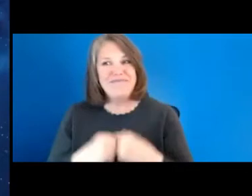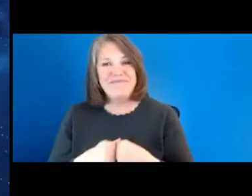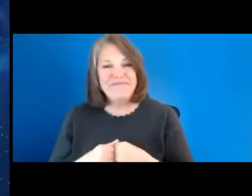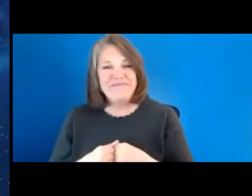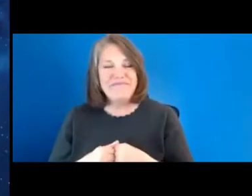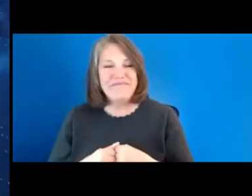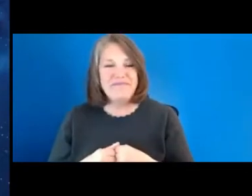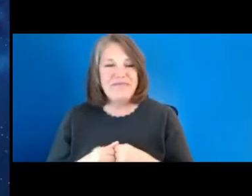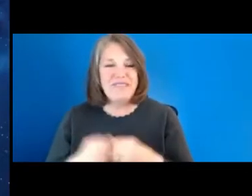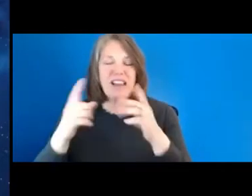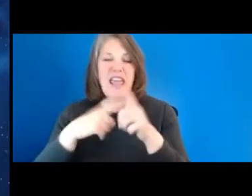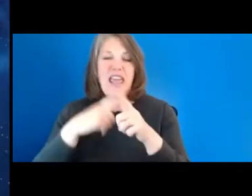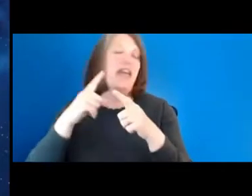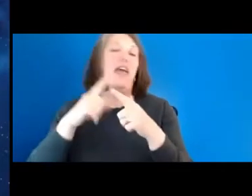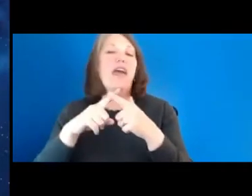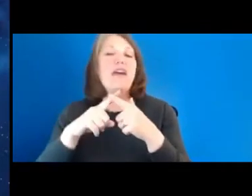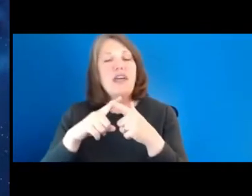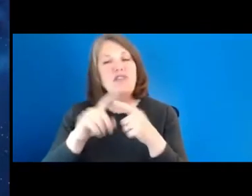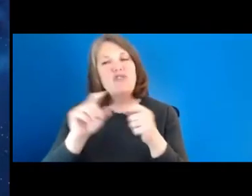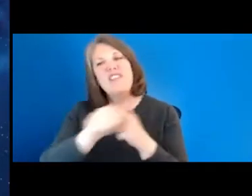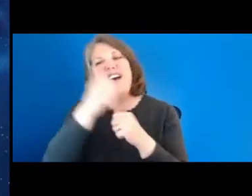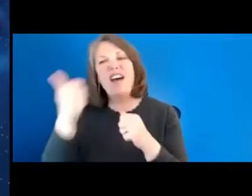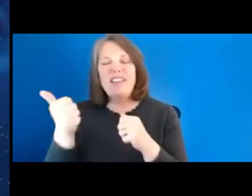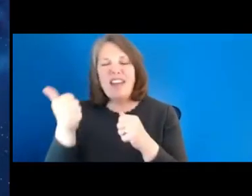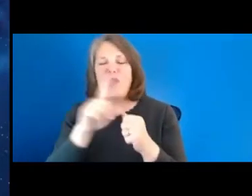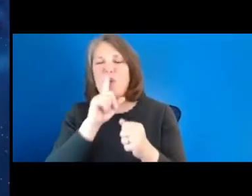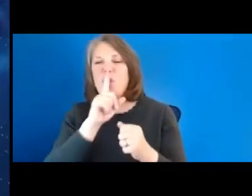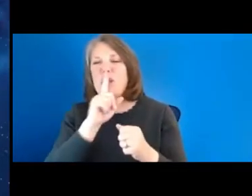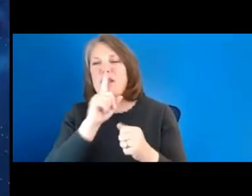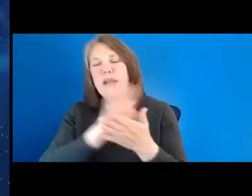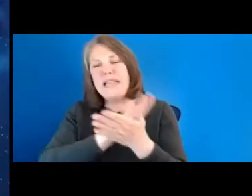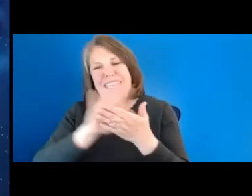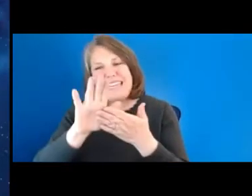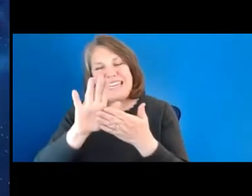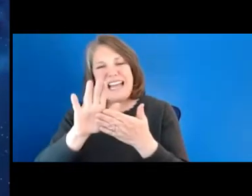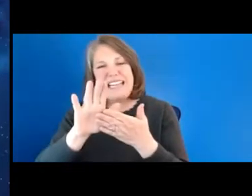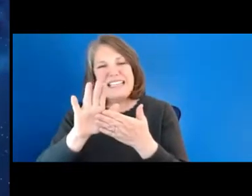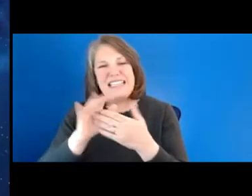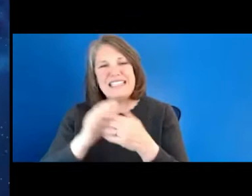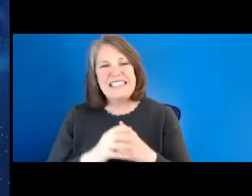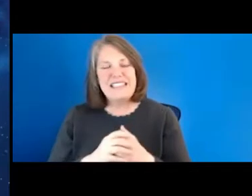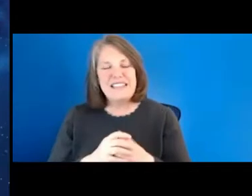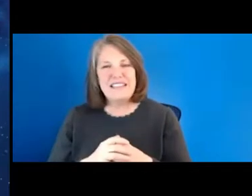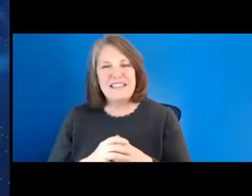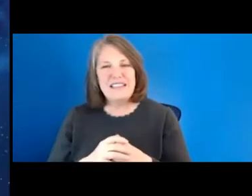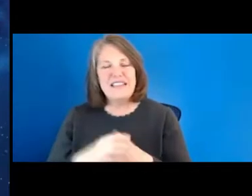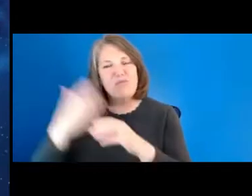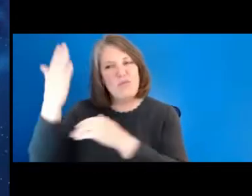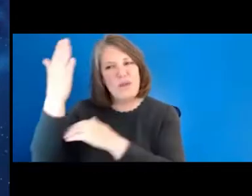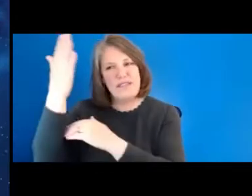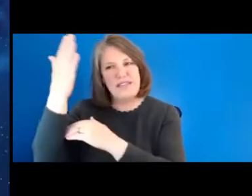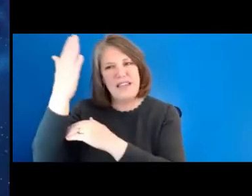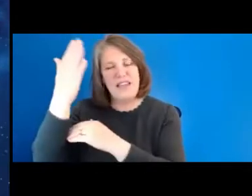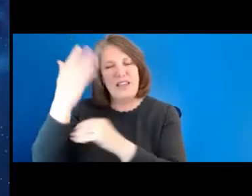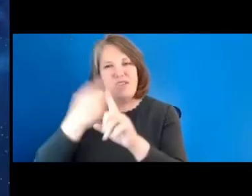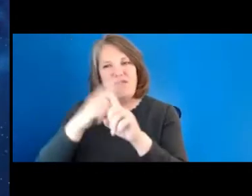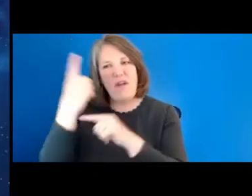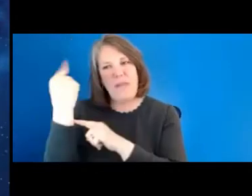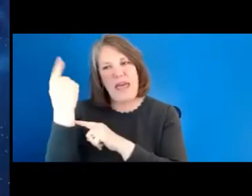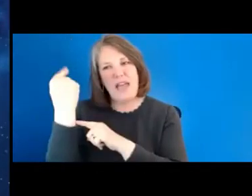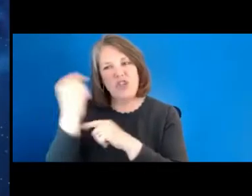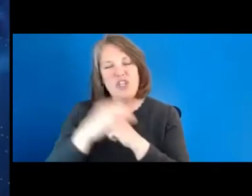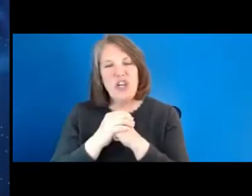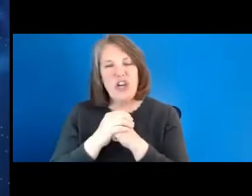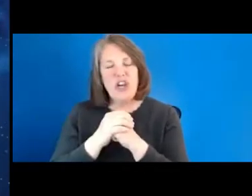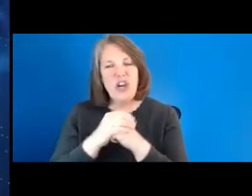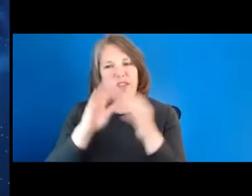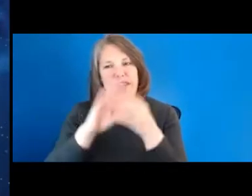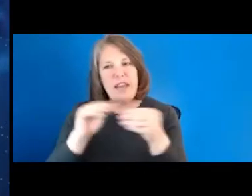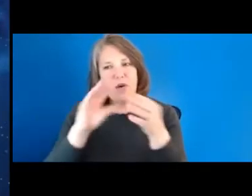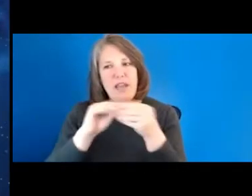16:38:39 And just another really really nice presentation from last year, the narration.